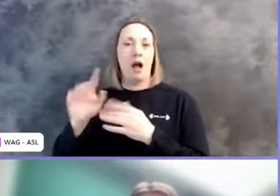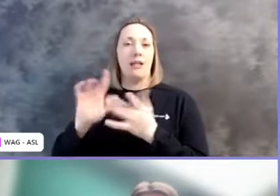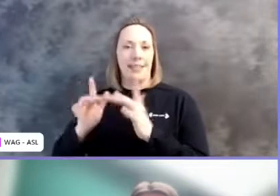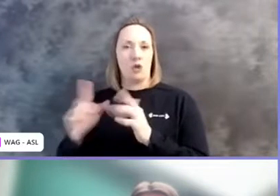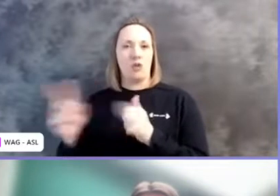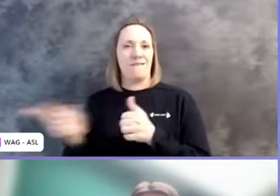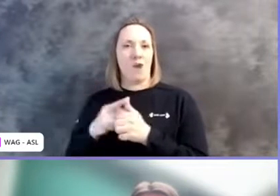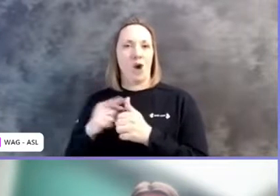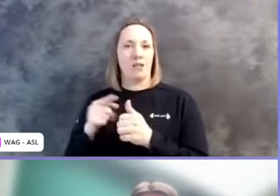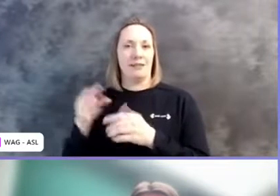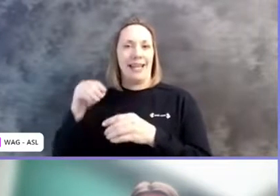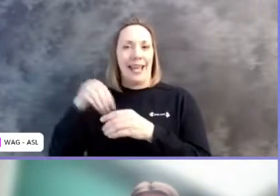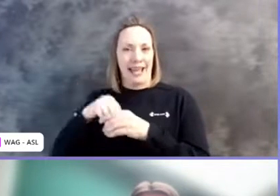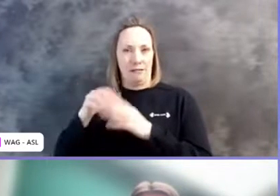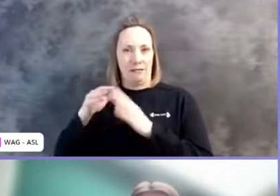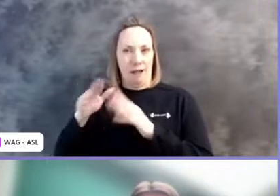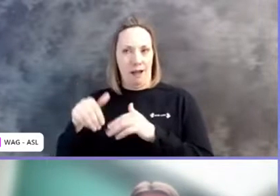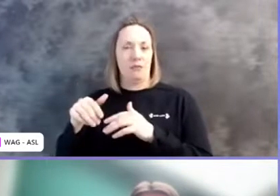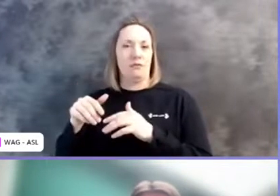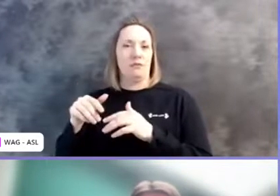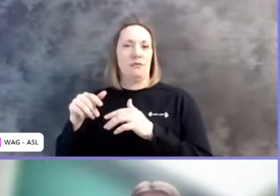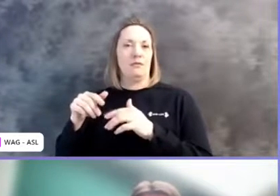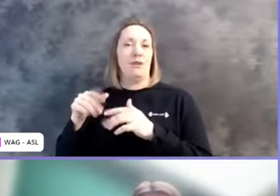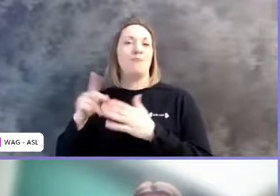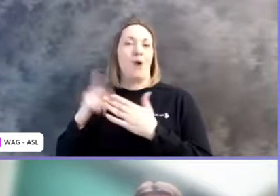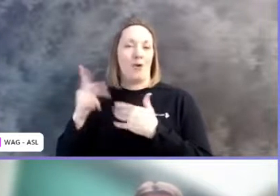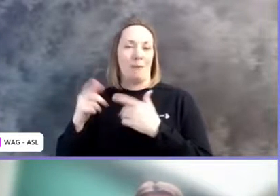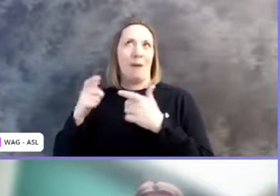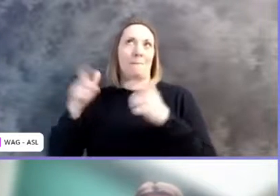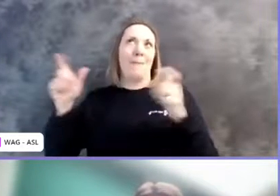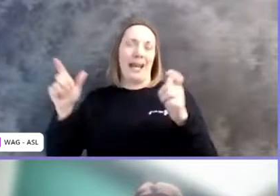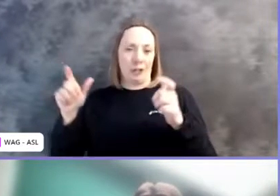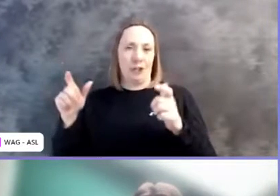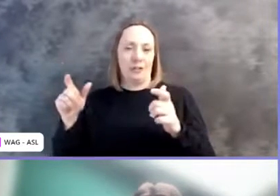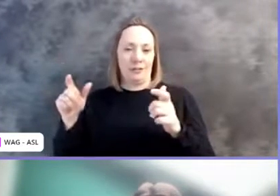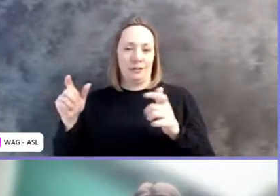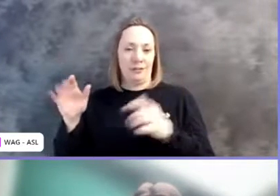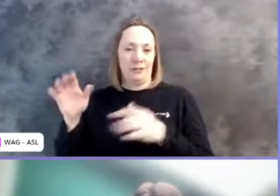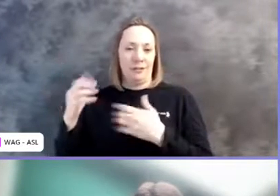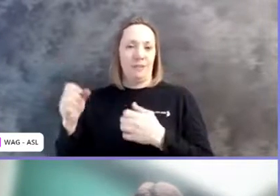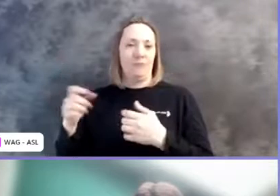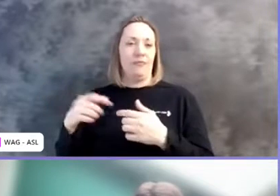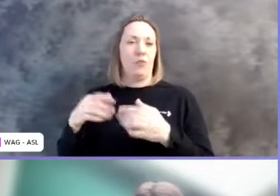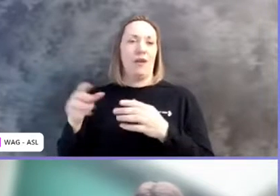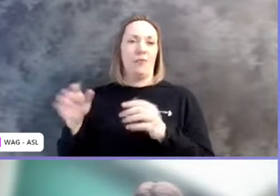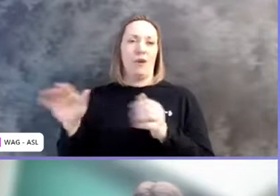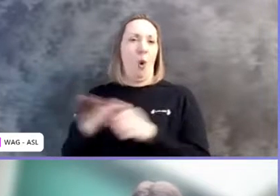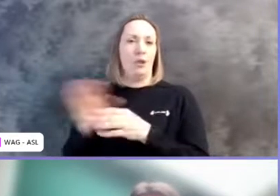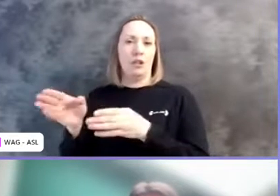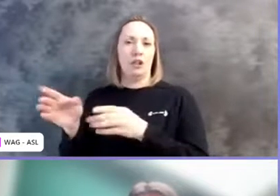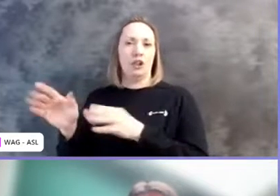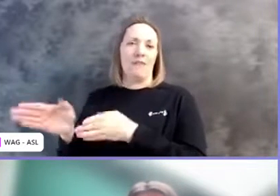a program digital at Edna which was Aetna's first in-house program, this is a major health insurance